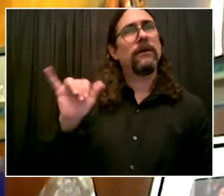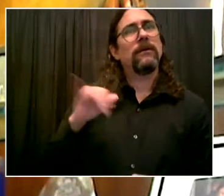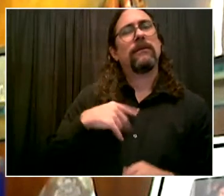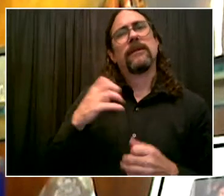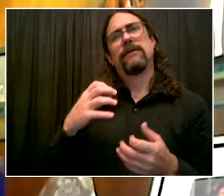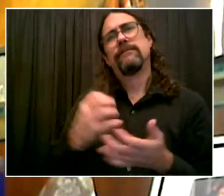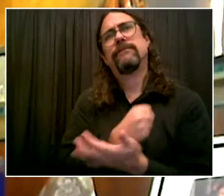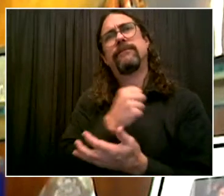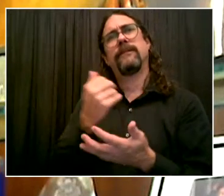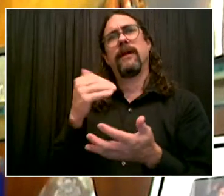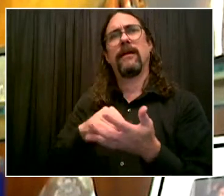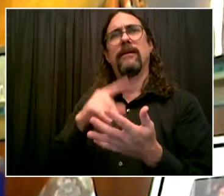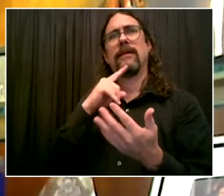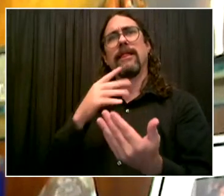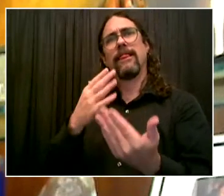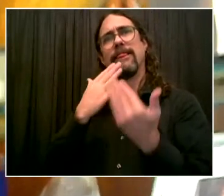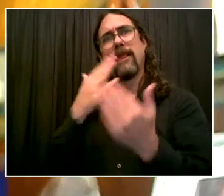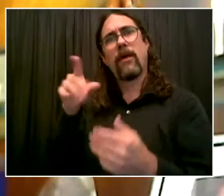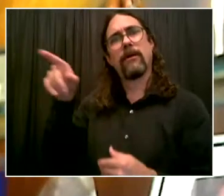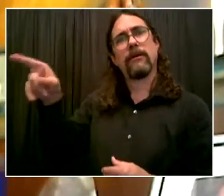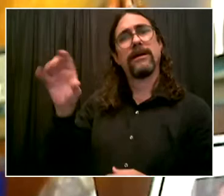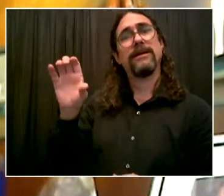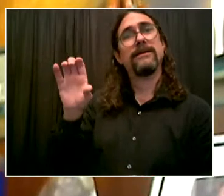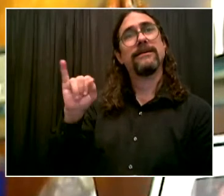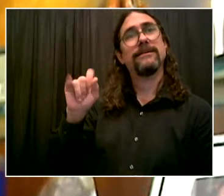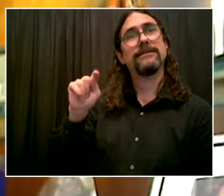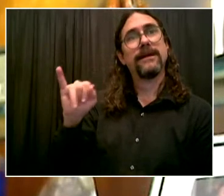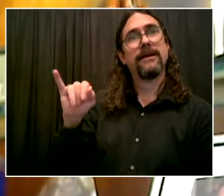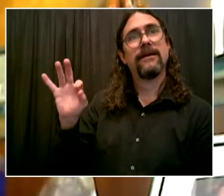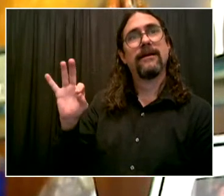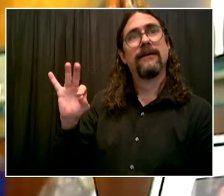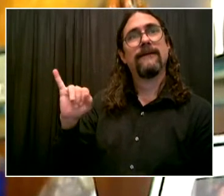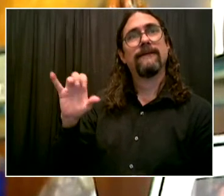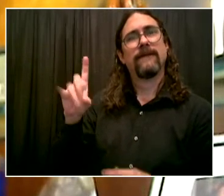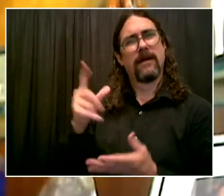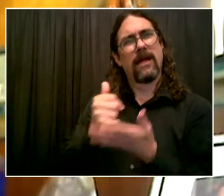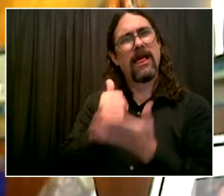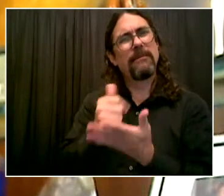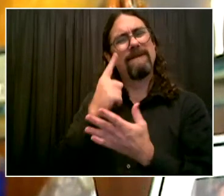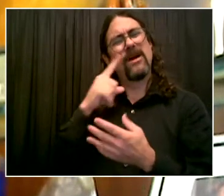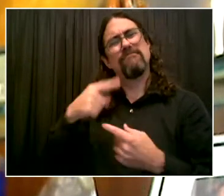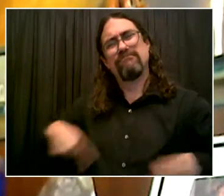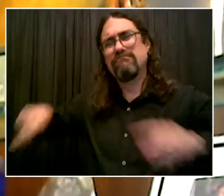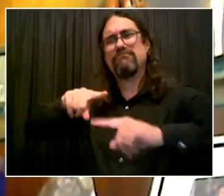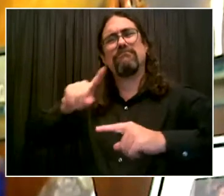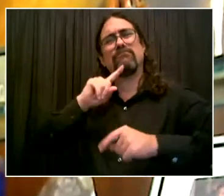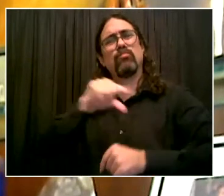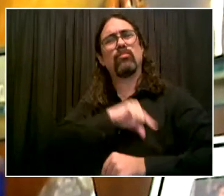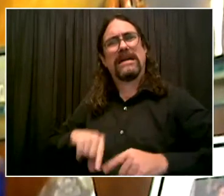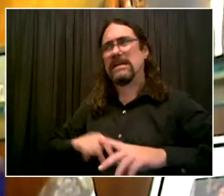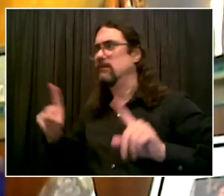WORK THEY DID WITH OPENING THEIR DOORS AND BEING A STRONG PARTNER IN GETTING THE